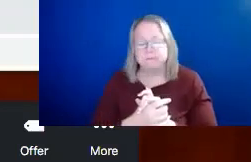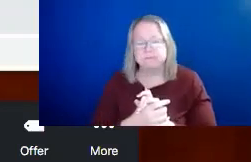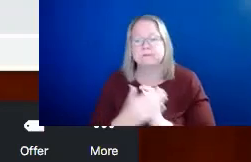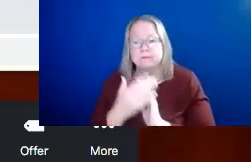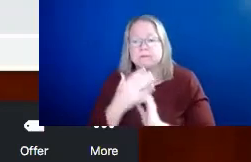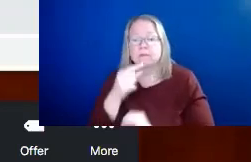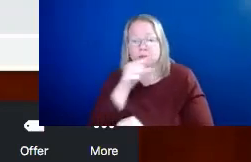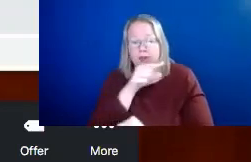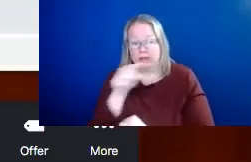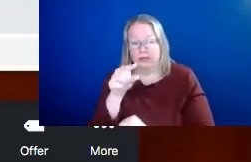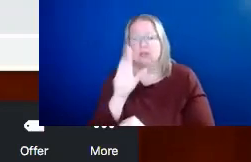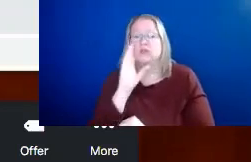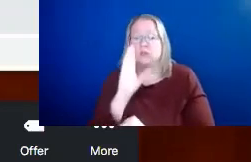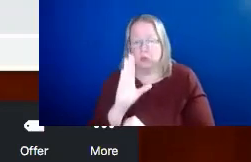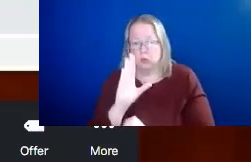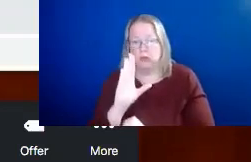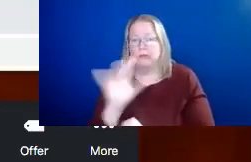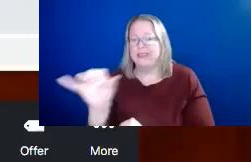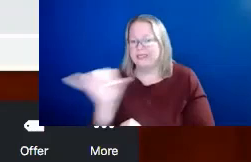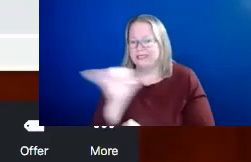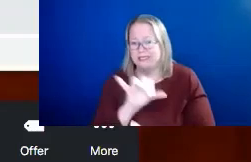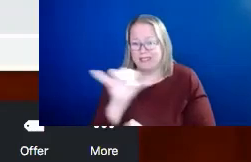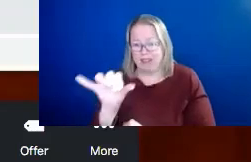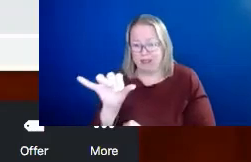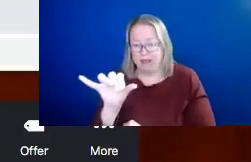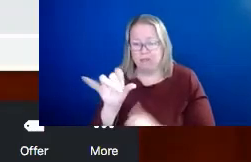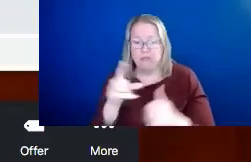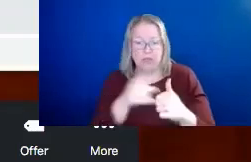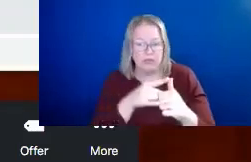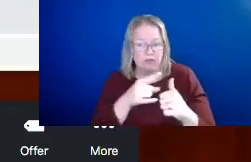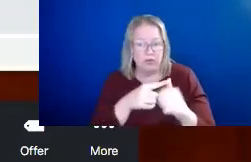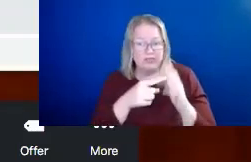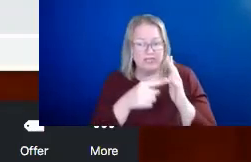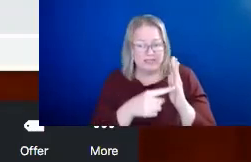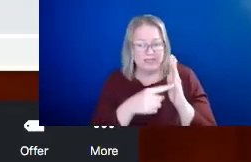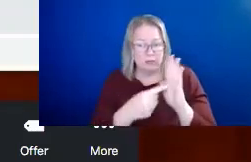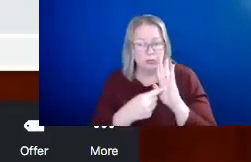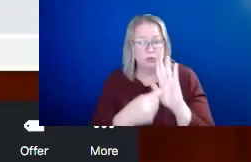12:47:06 actually going to be the same as the first example we gave . If you